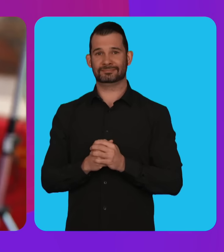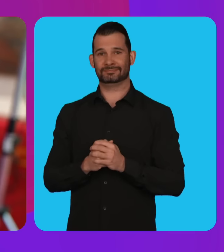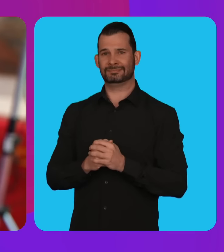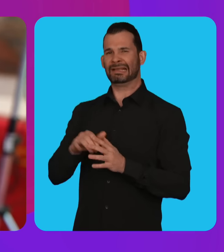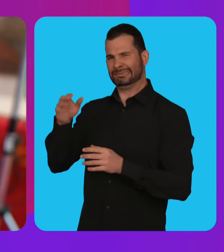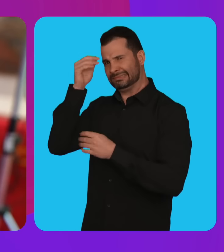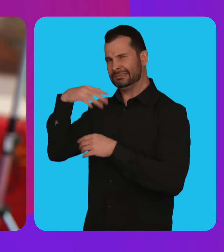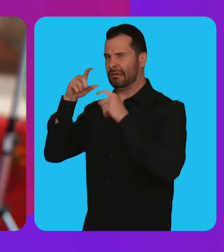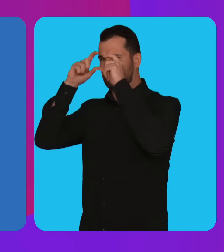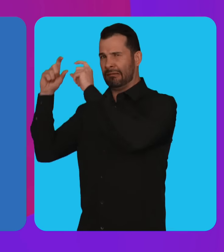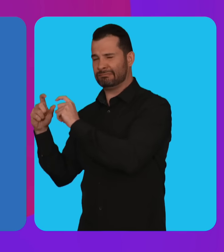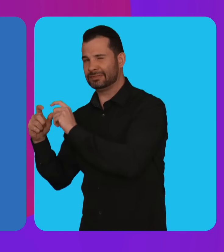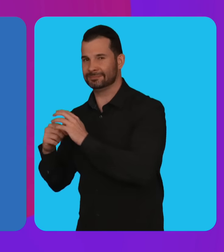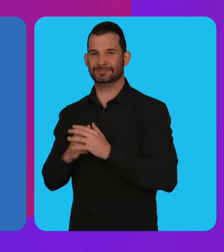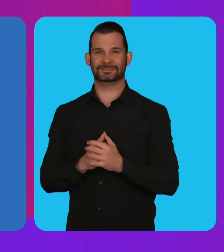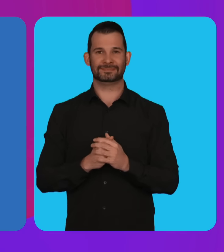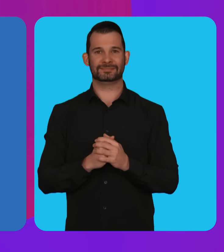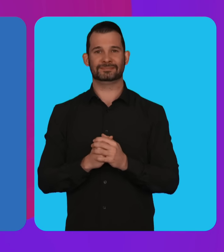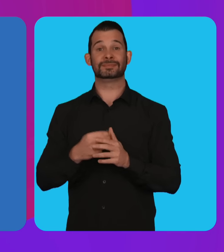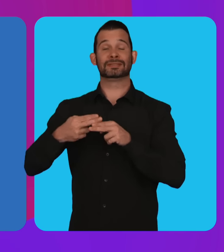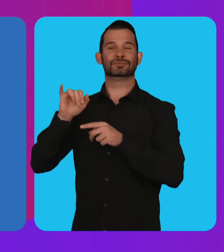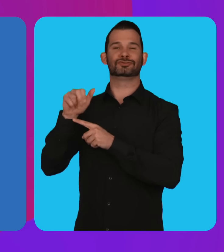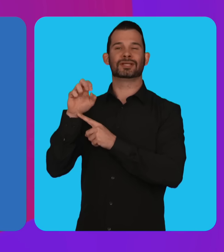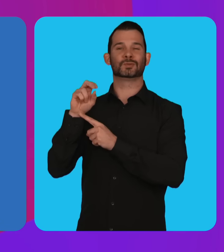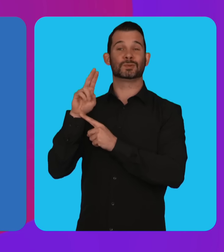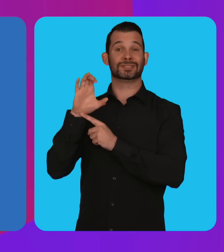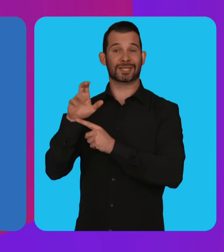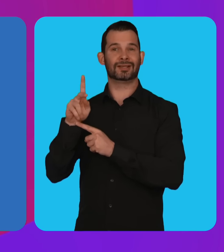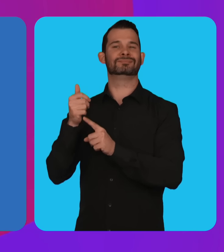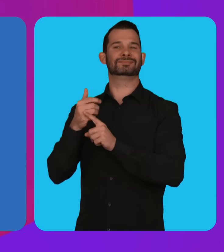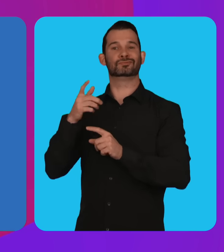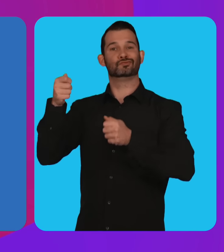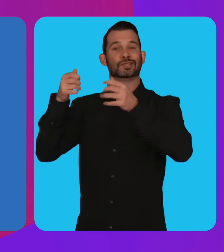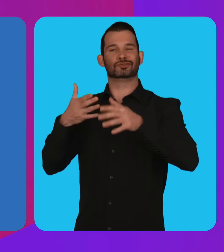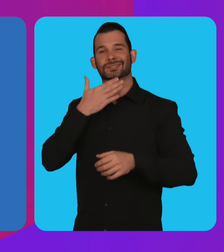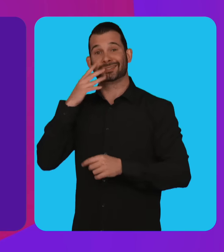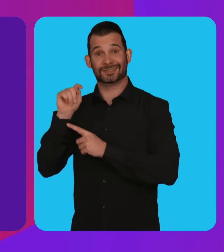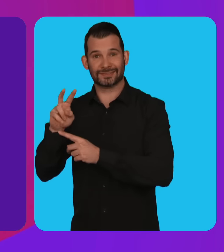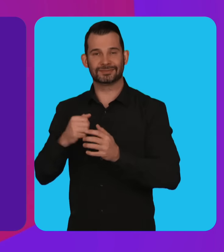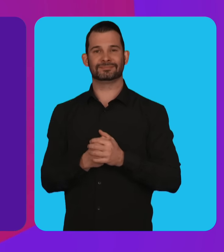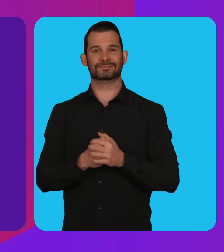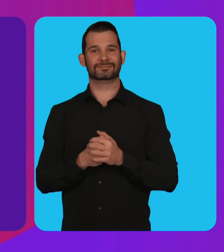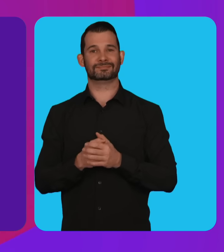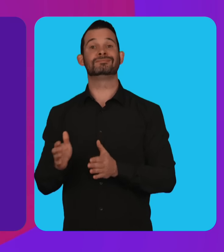I'm Jan Soucek, I'm director general of Czech television. My name is Jim Mather.